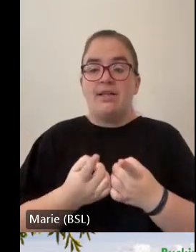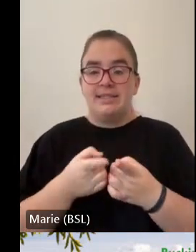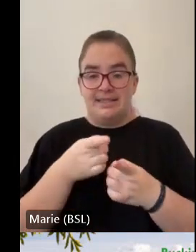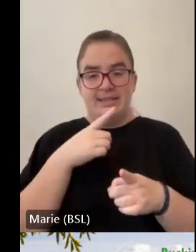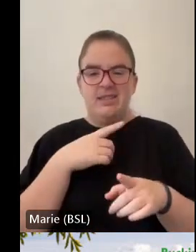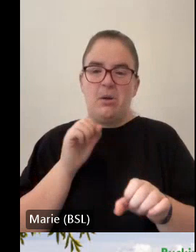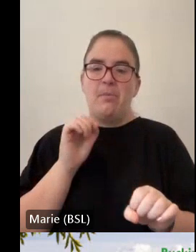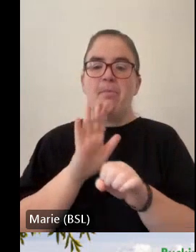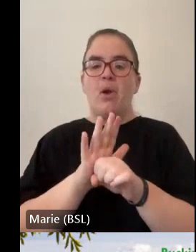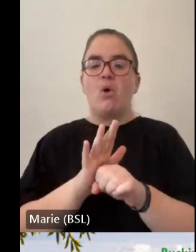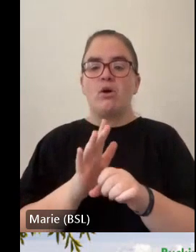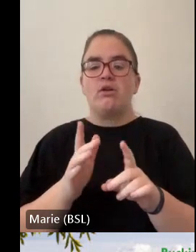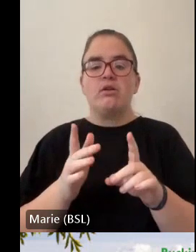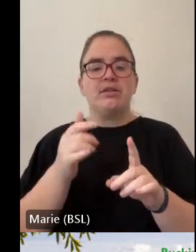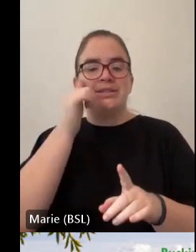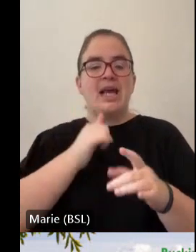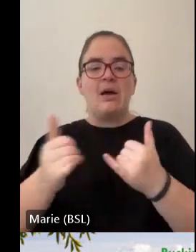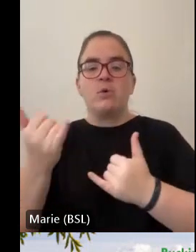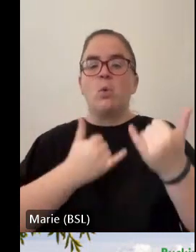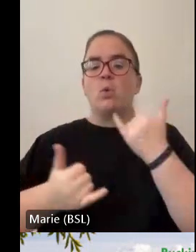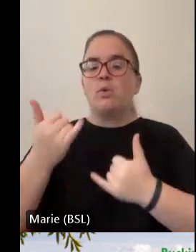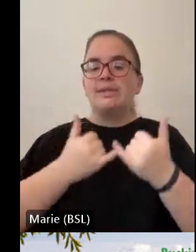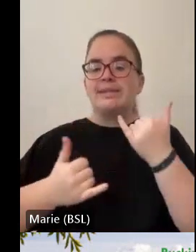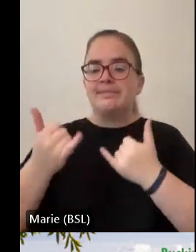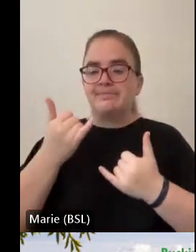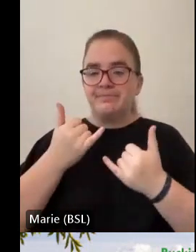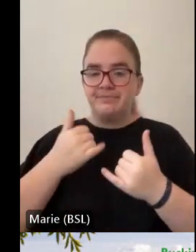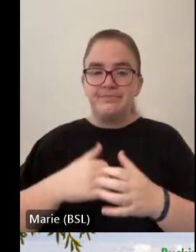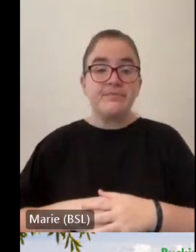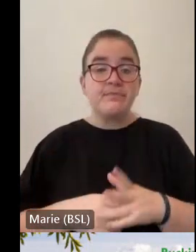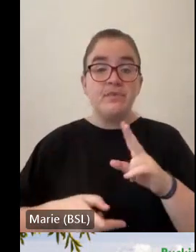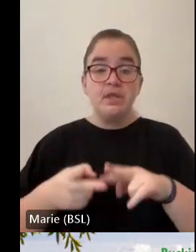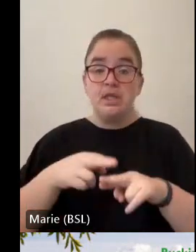Blockers to block scam calls and and if you want more details